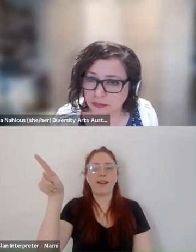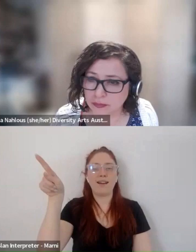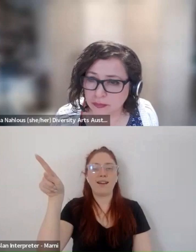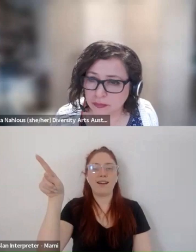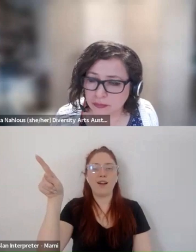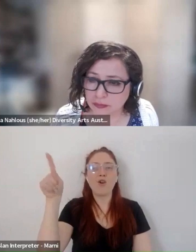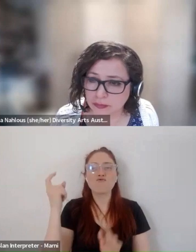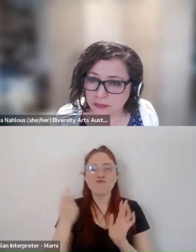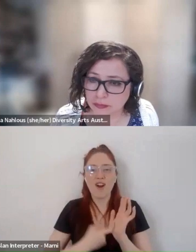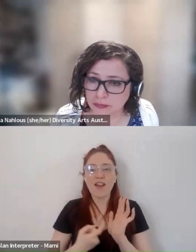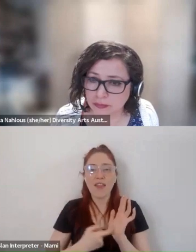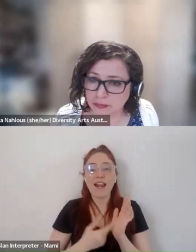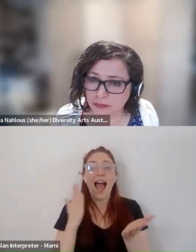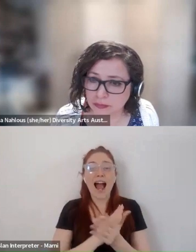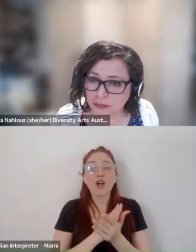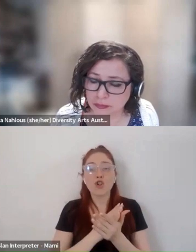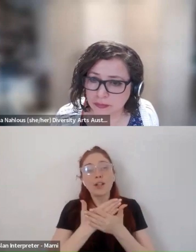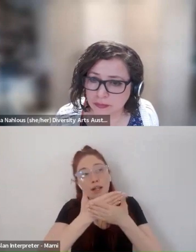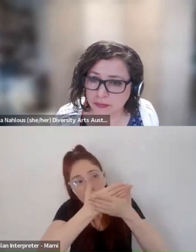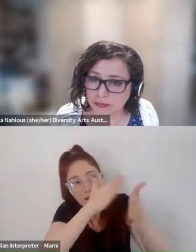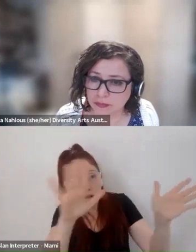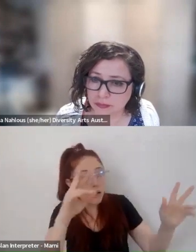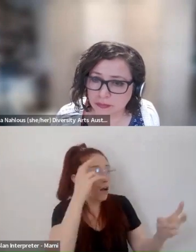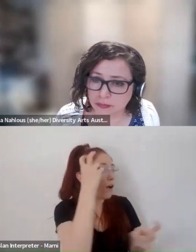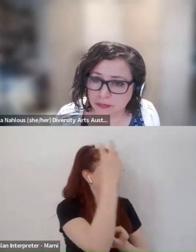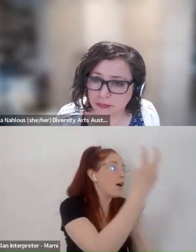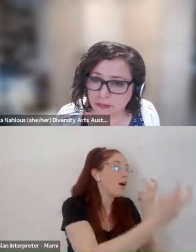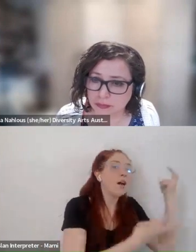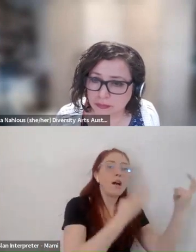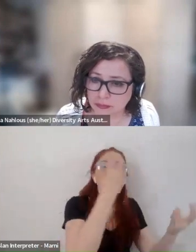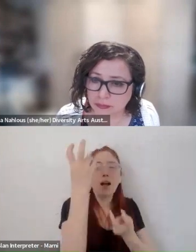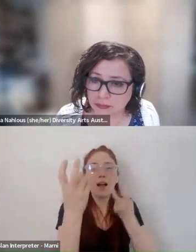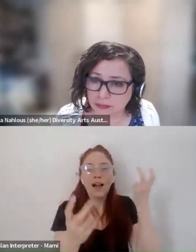clearly and, and other resources and kind of doing the work a bit